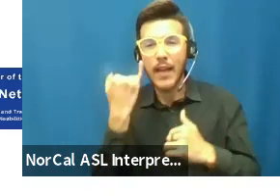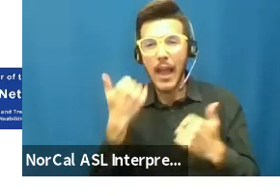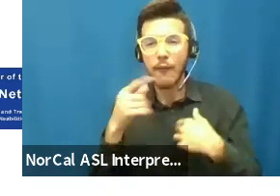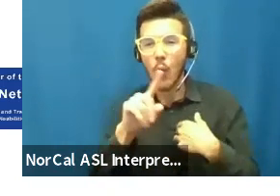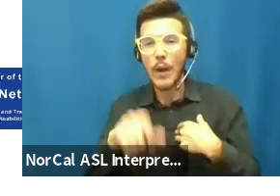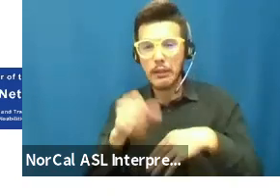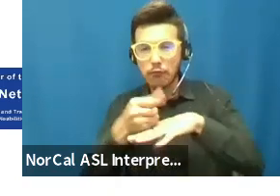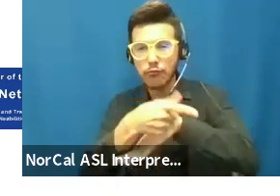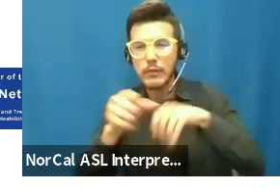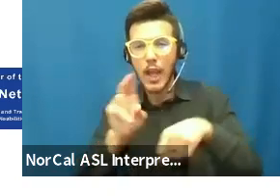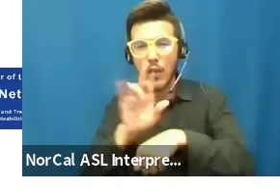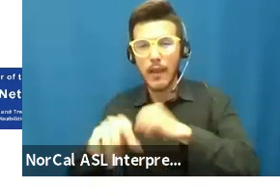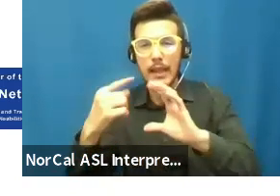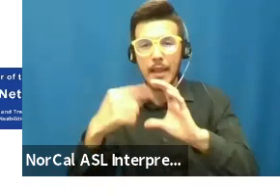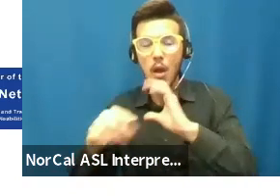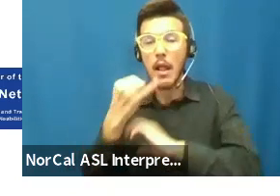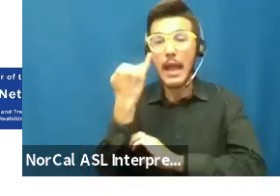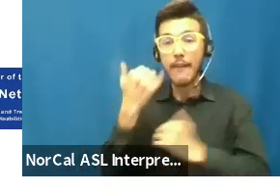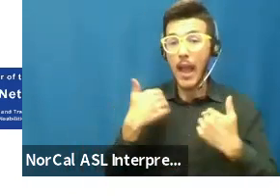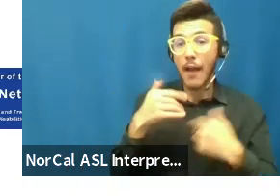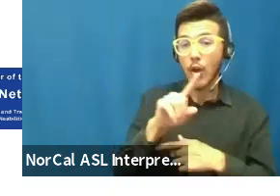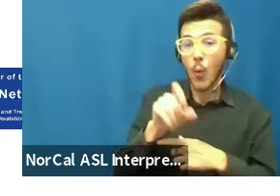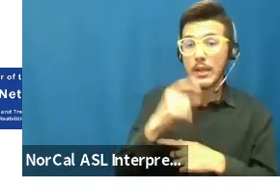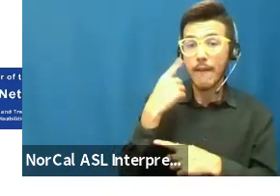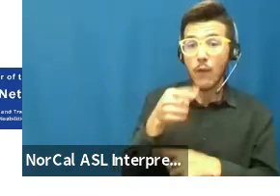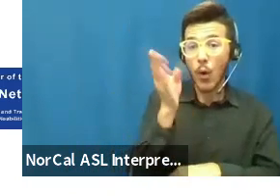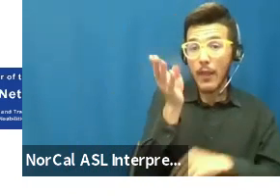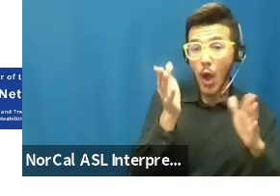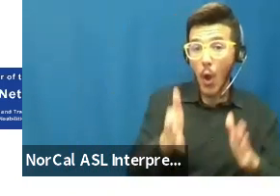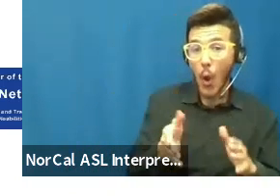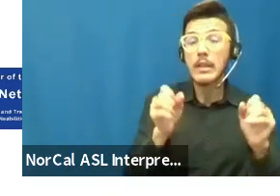chat message to the host by typing in the chat window and type your comment